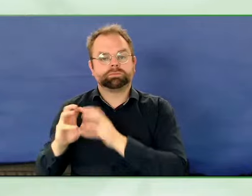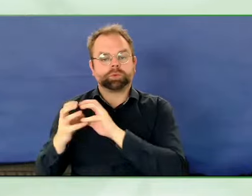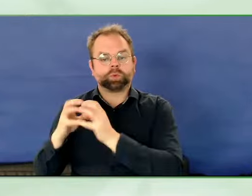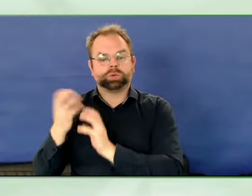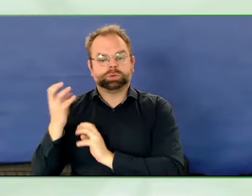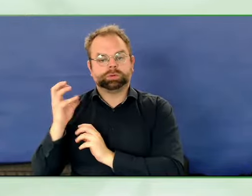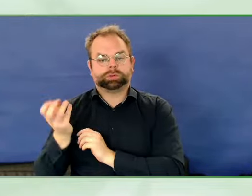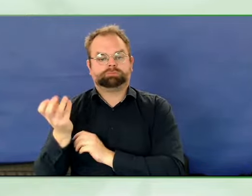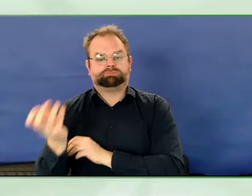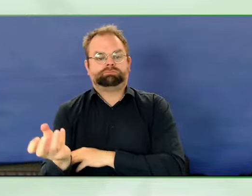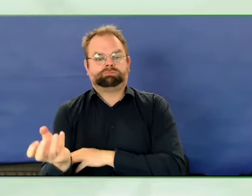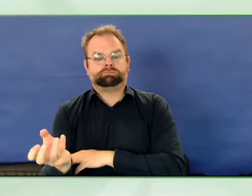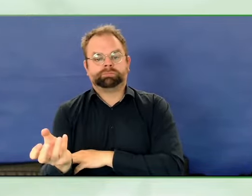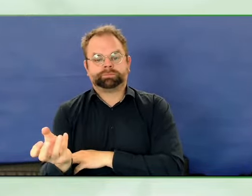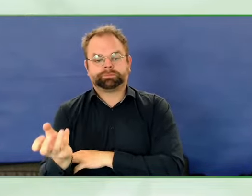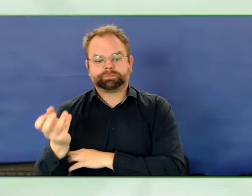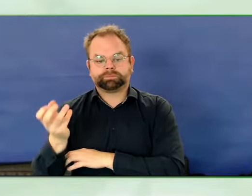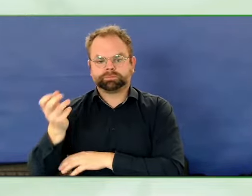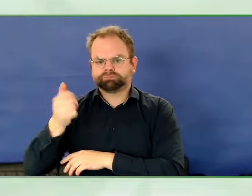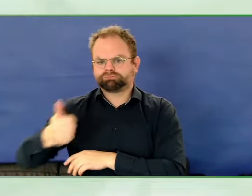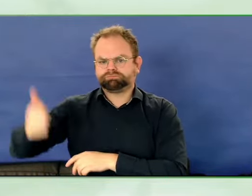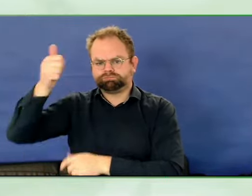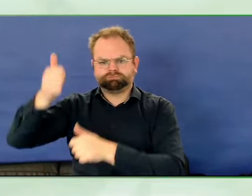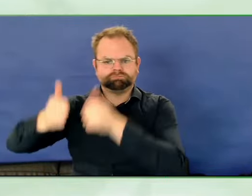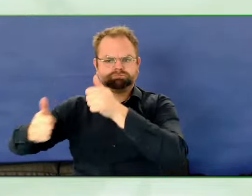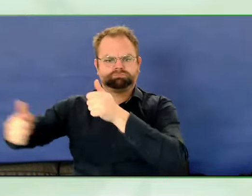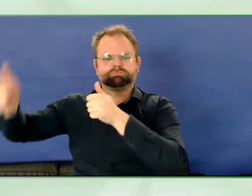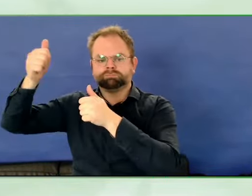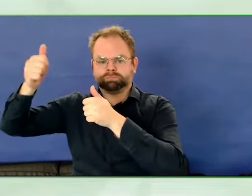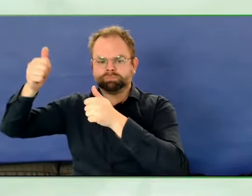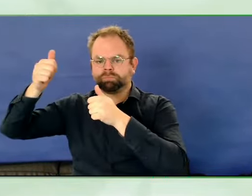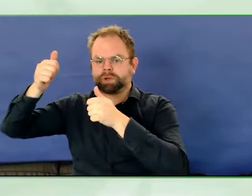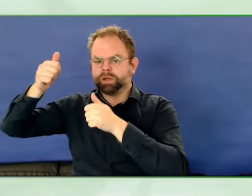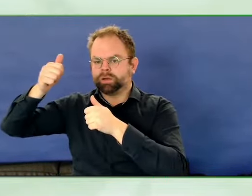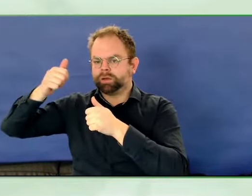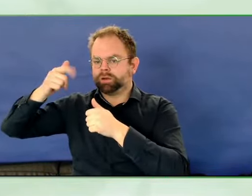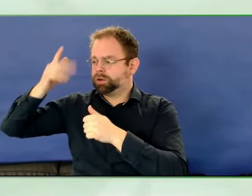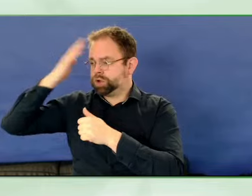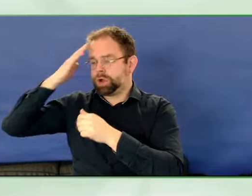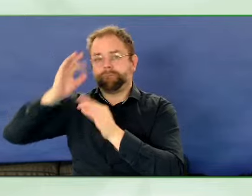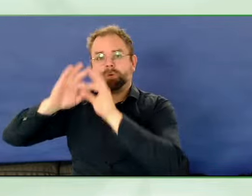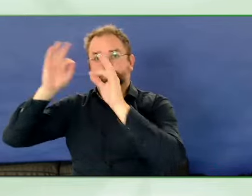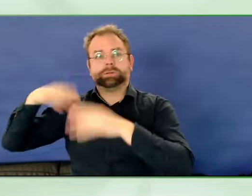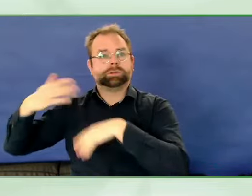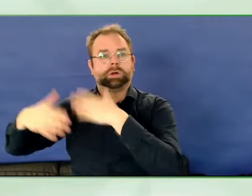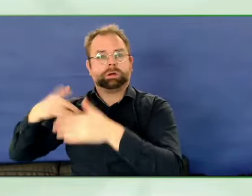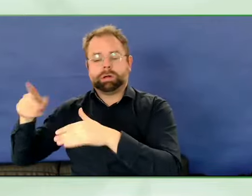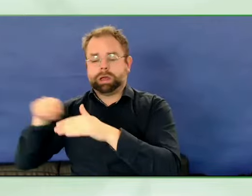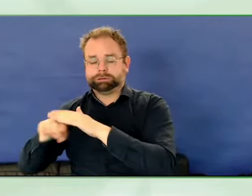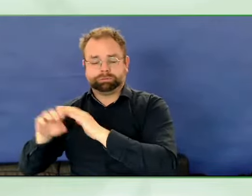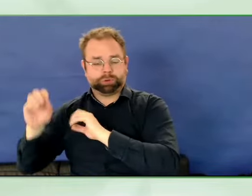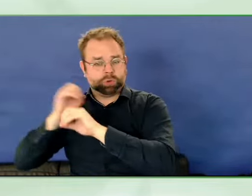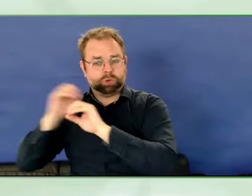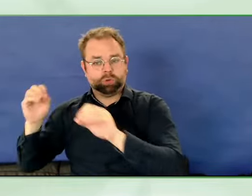So, final few words, irritation is something, positive irritation is something I'm taking away.